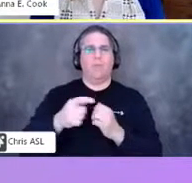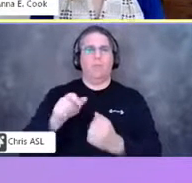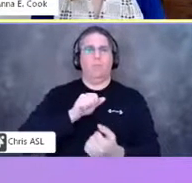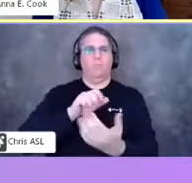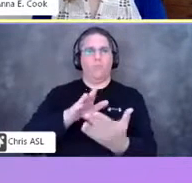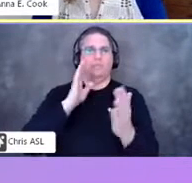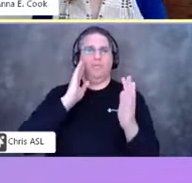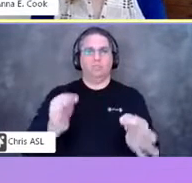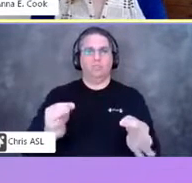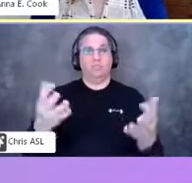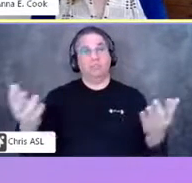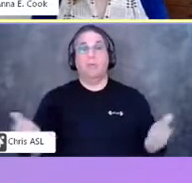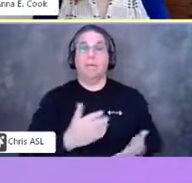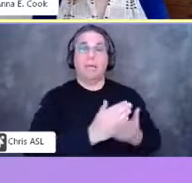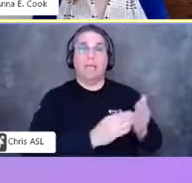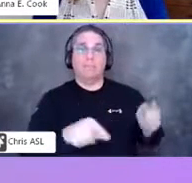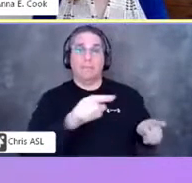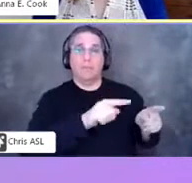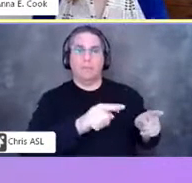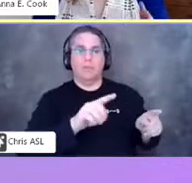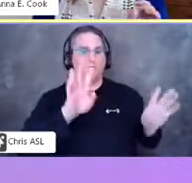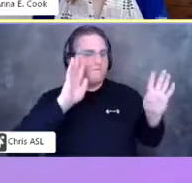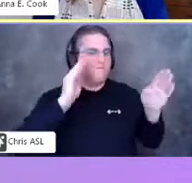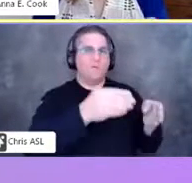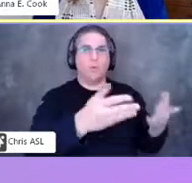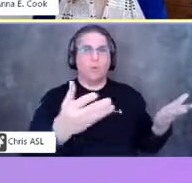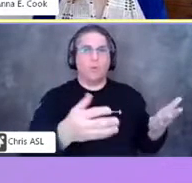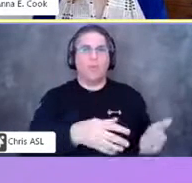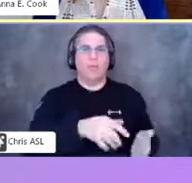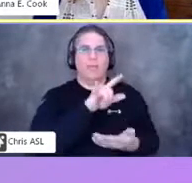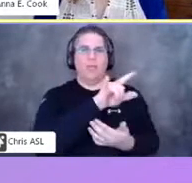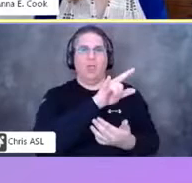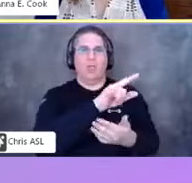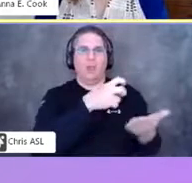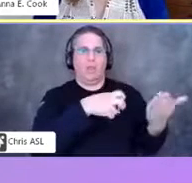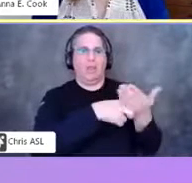some people might just look at airfare looking at that single data point and make